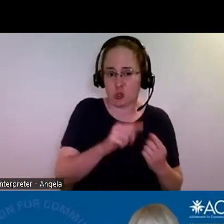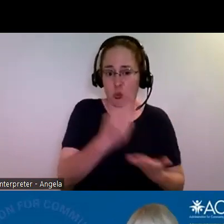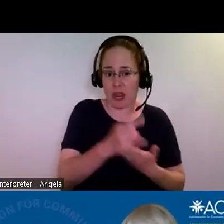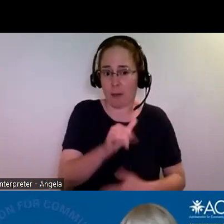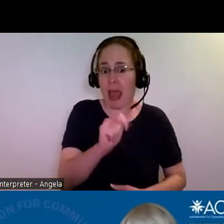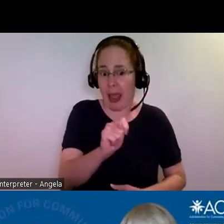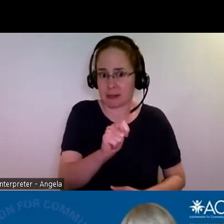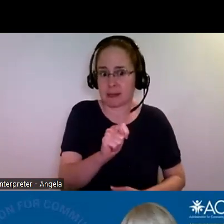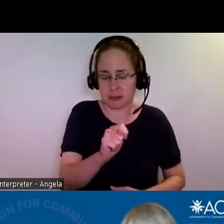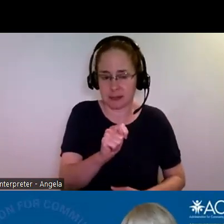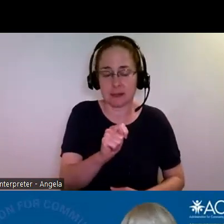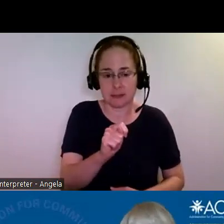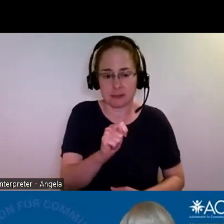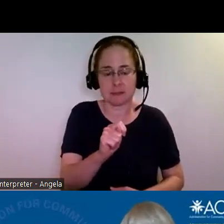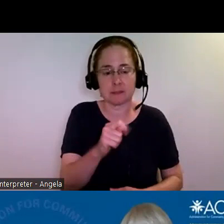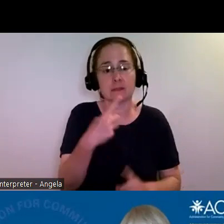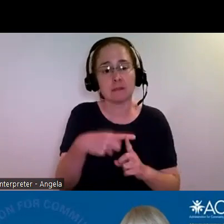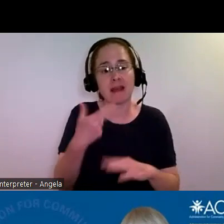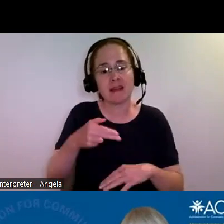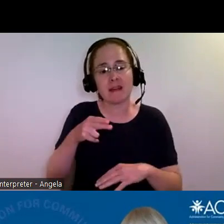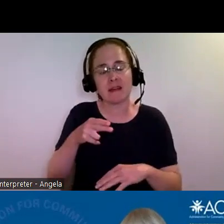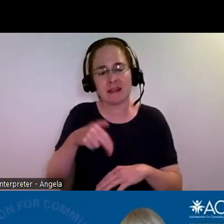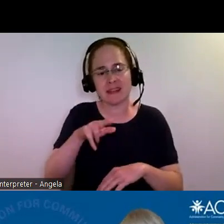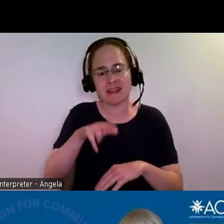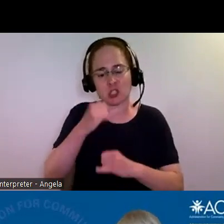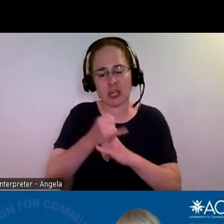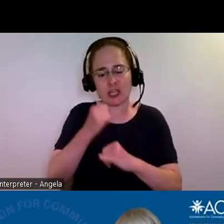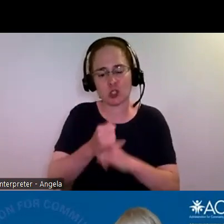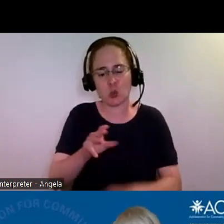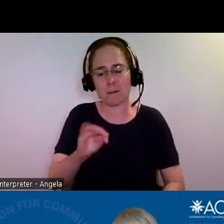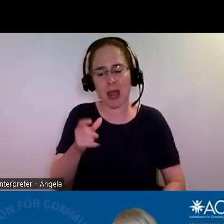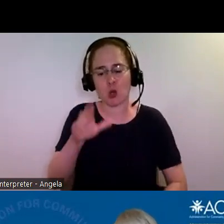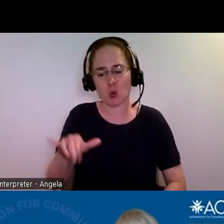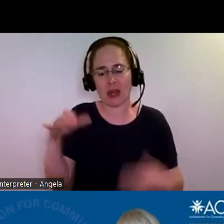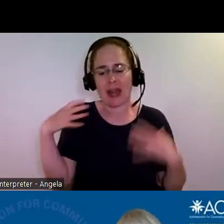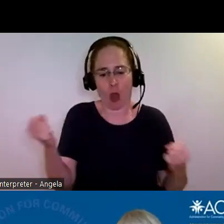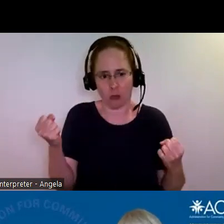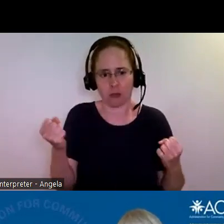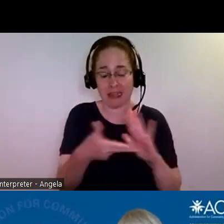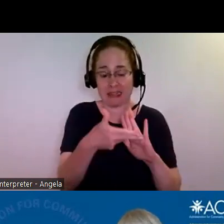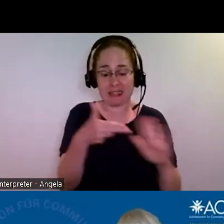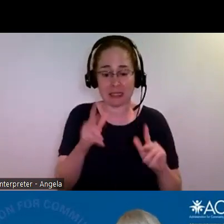with the National Institute of Minority Health designating people with disabilities as a health